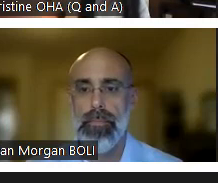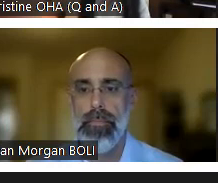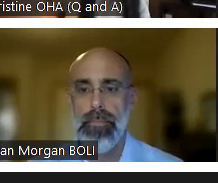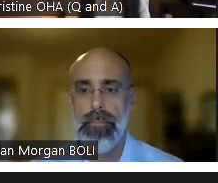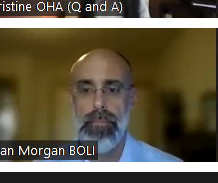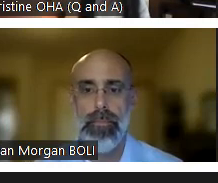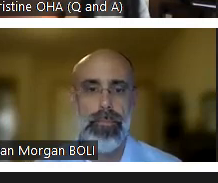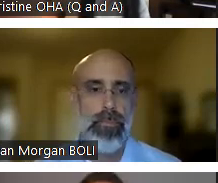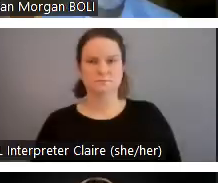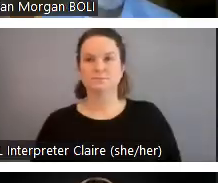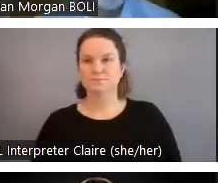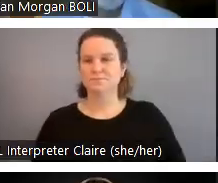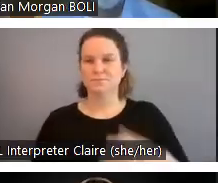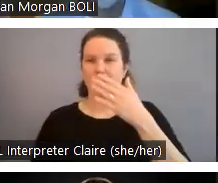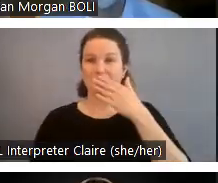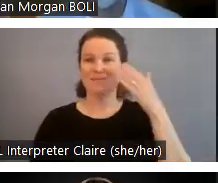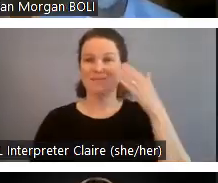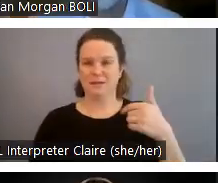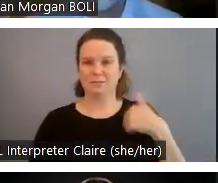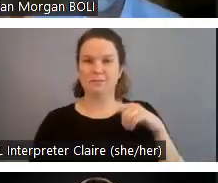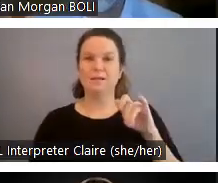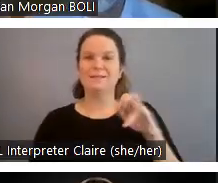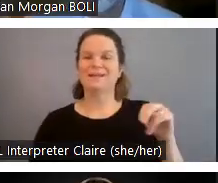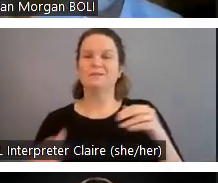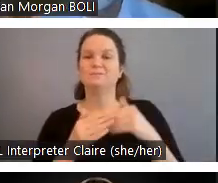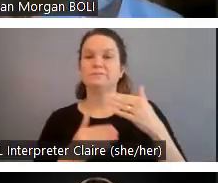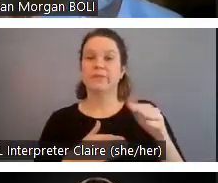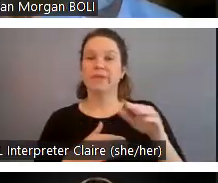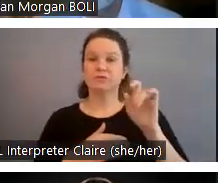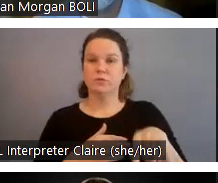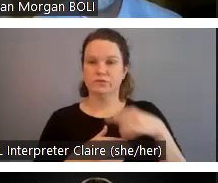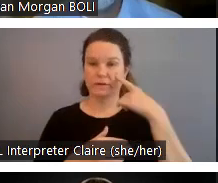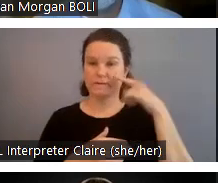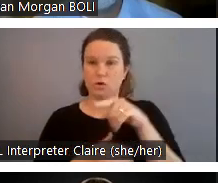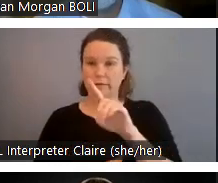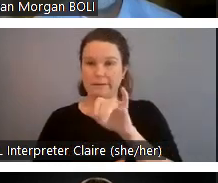Thank you, Emily. This is Lynn. The next